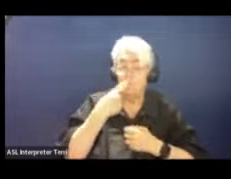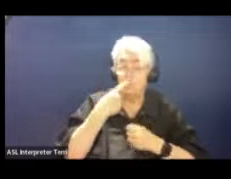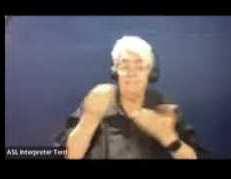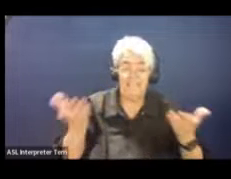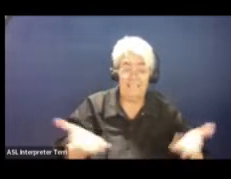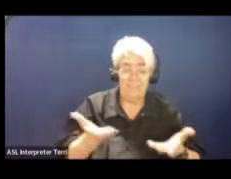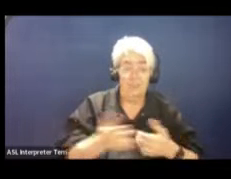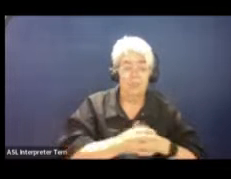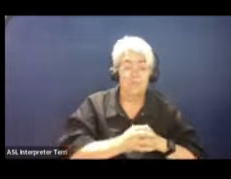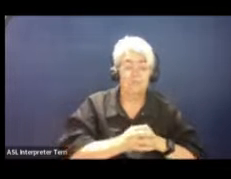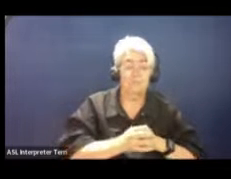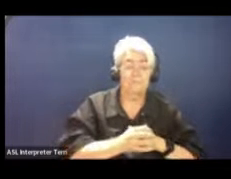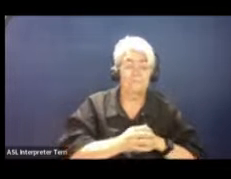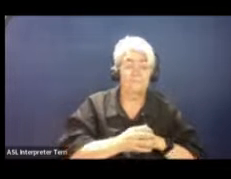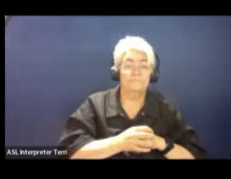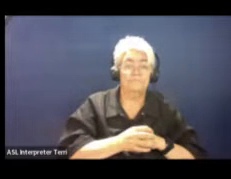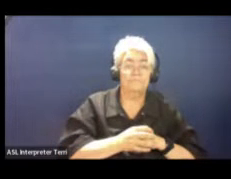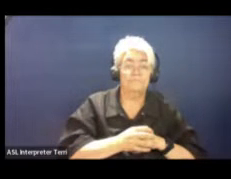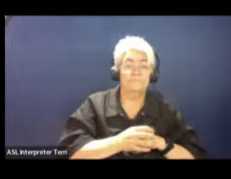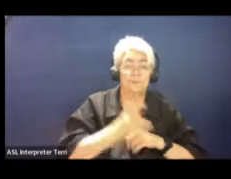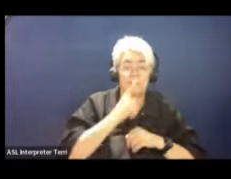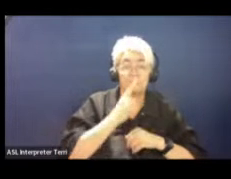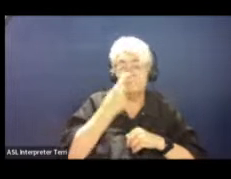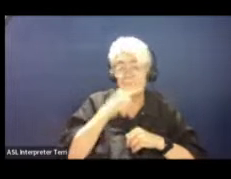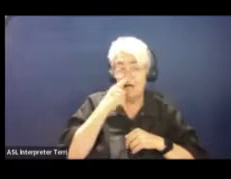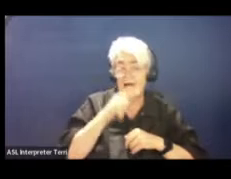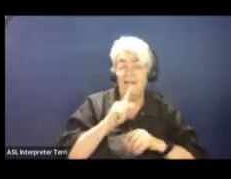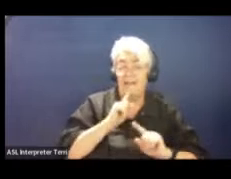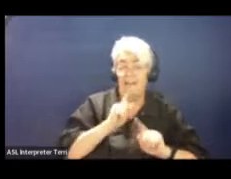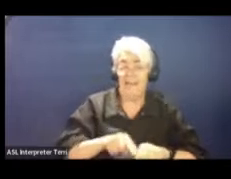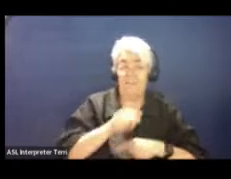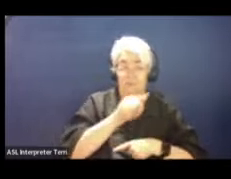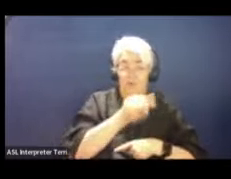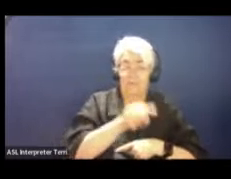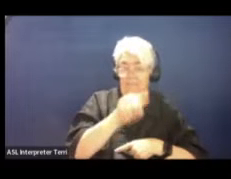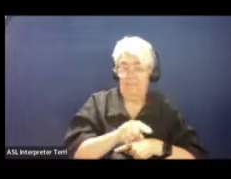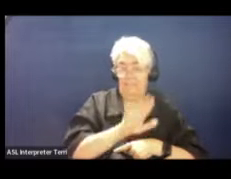please go ahead and put in the poll what category best represents who you